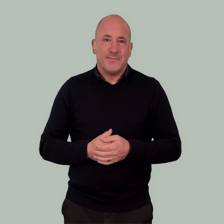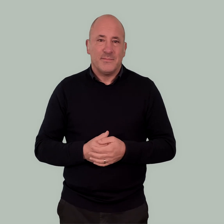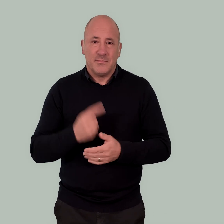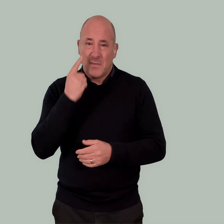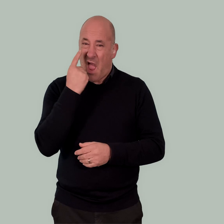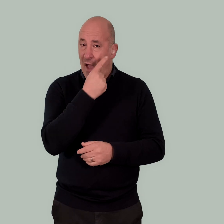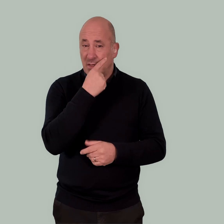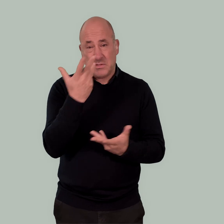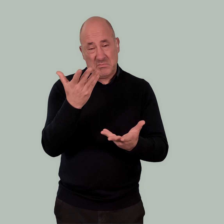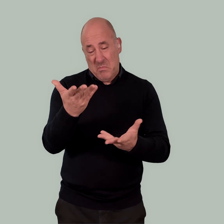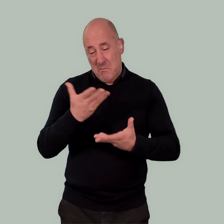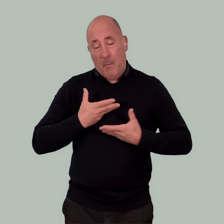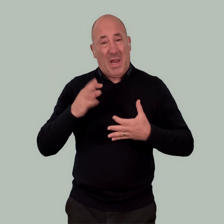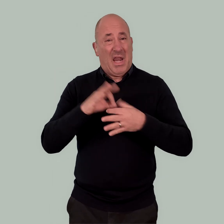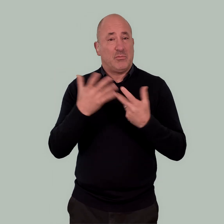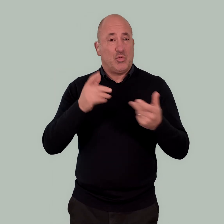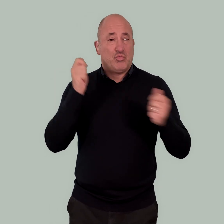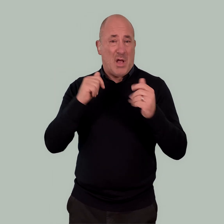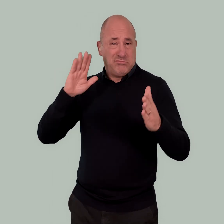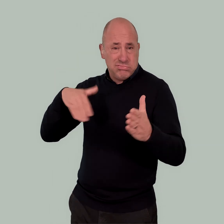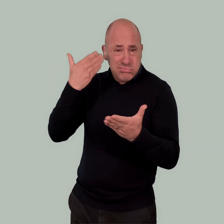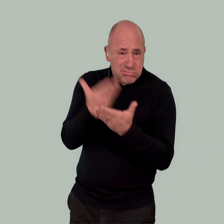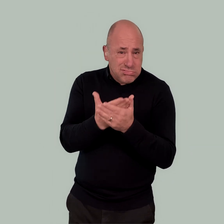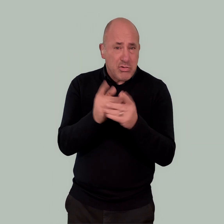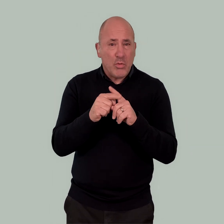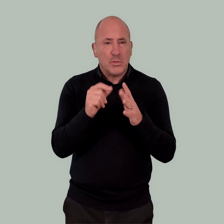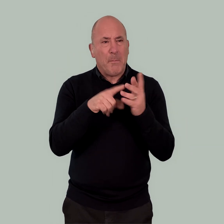While you are free to submit any evidence pertaining